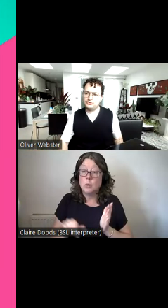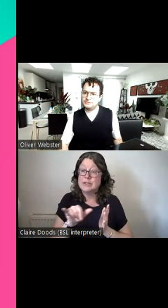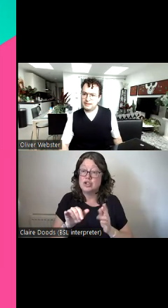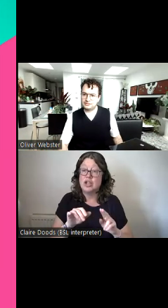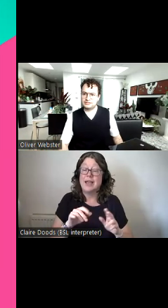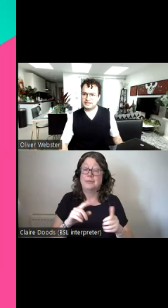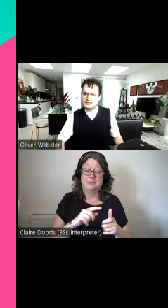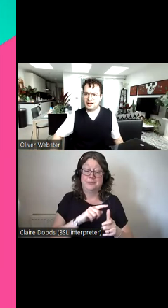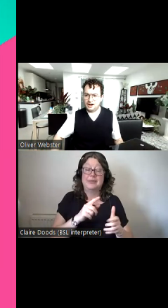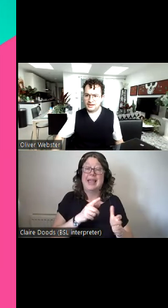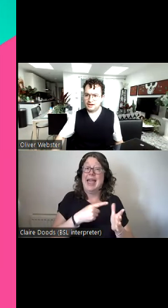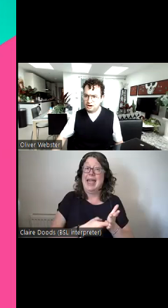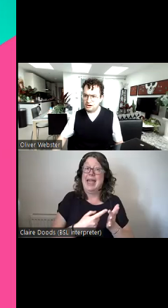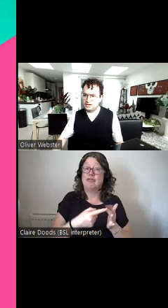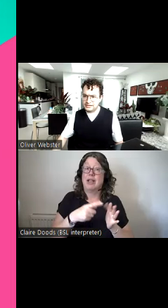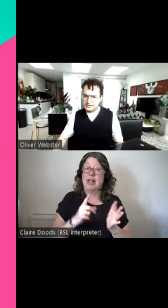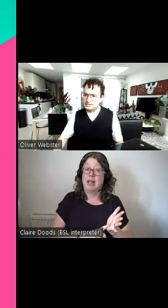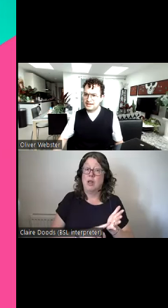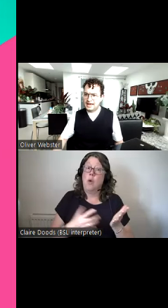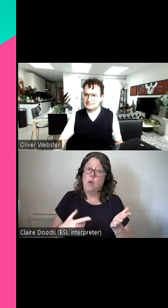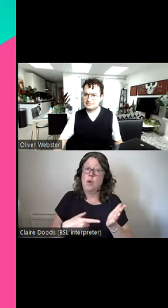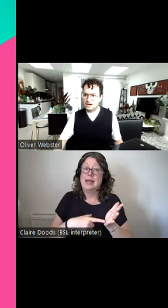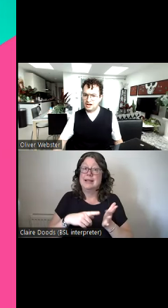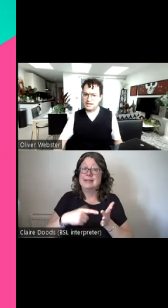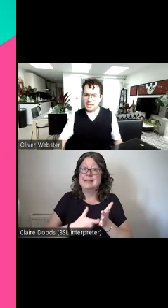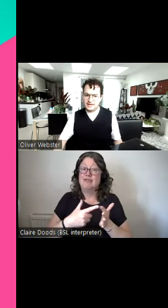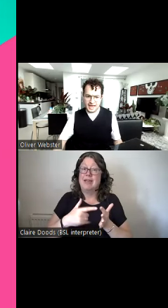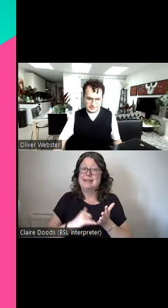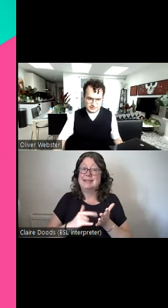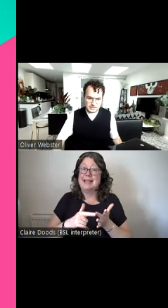which is spelled T-I-R-E-S-I-A-S.